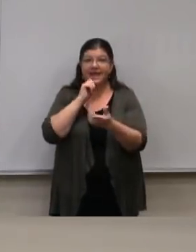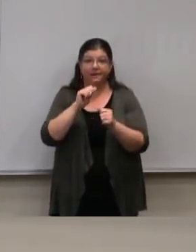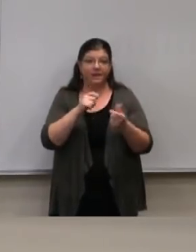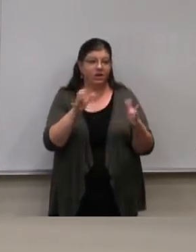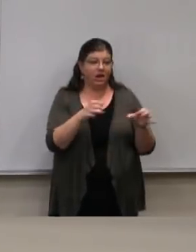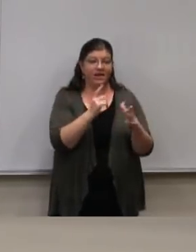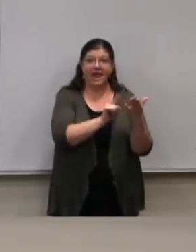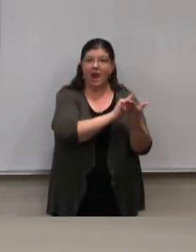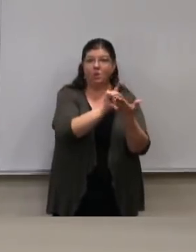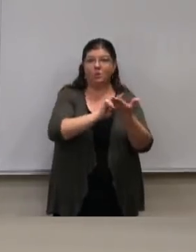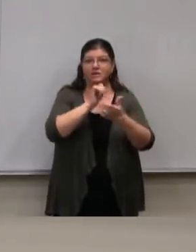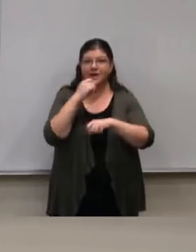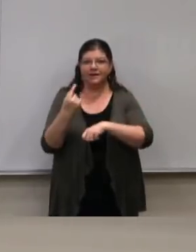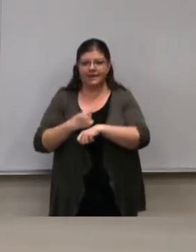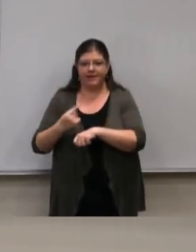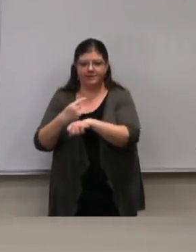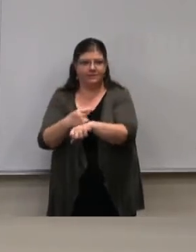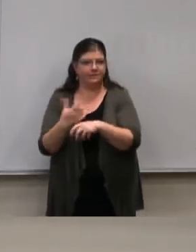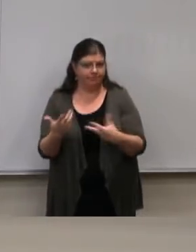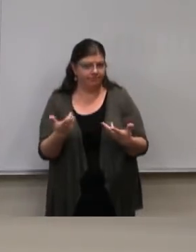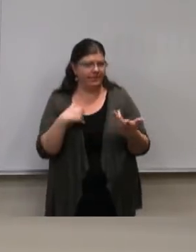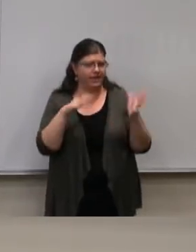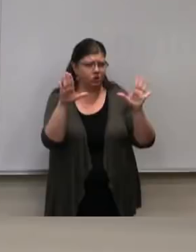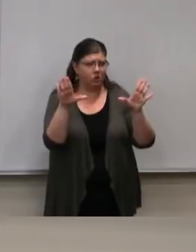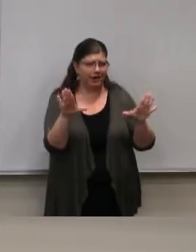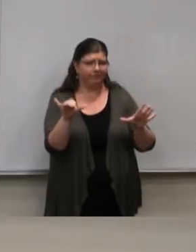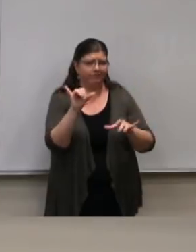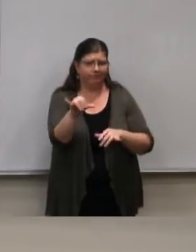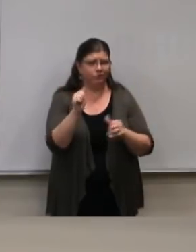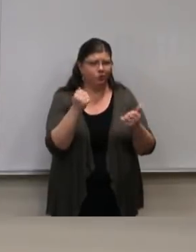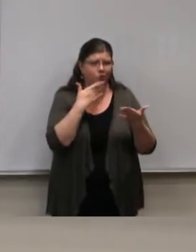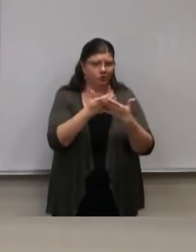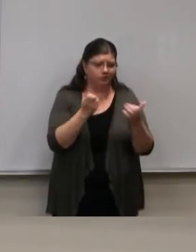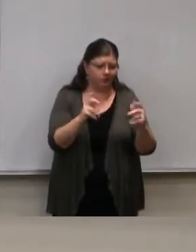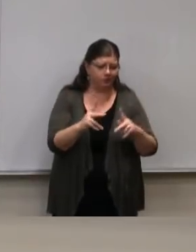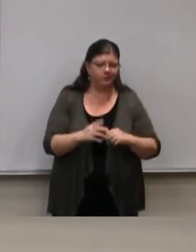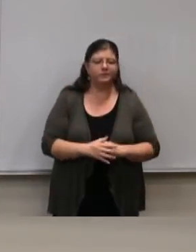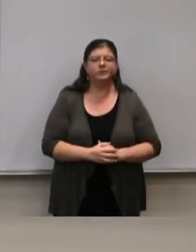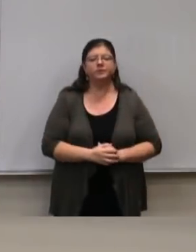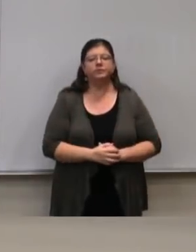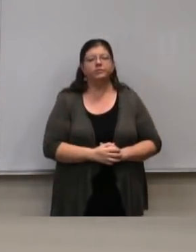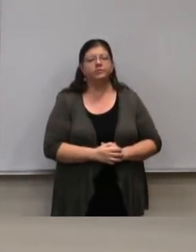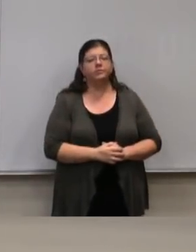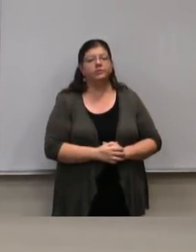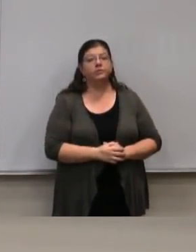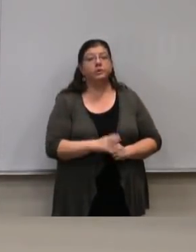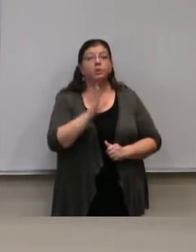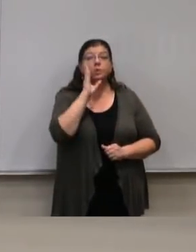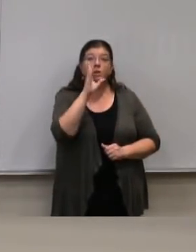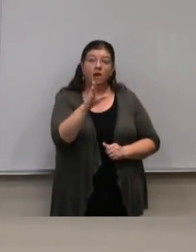That's all great stuff that we've done. We're going to have demand from other students, right,